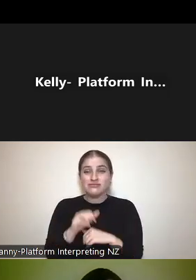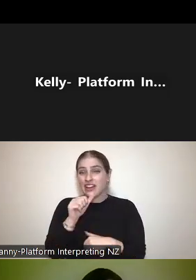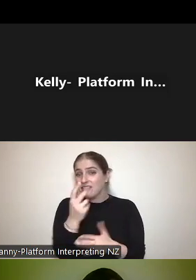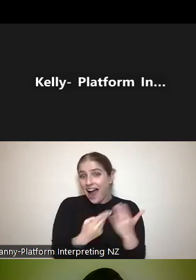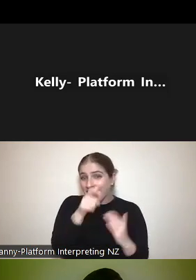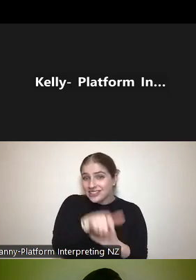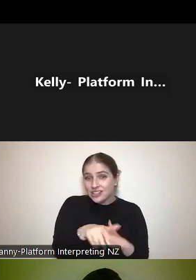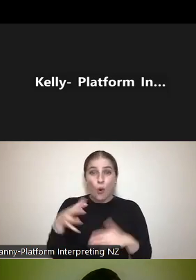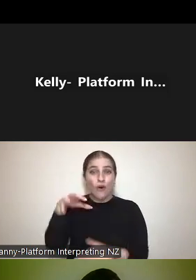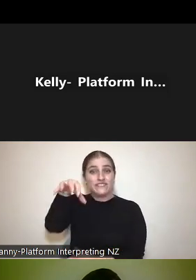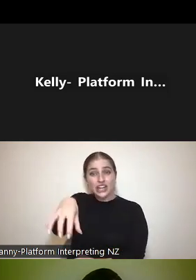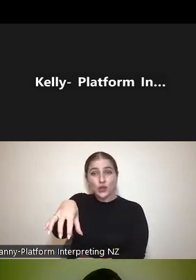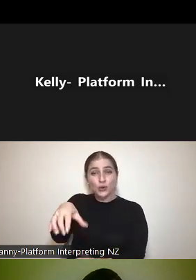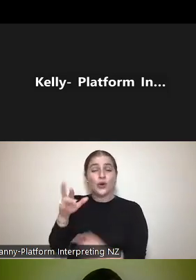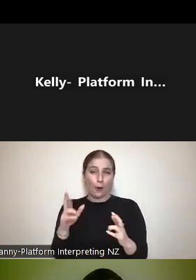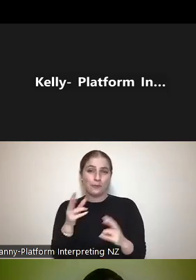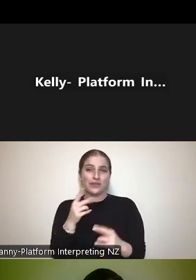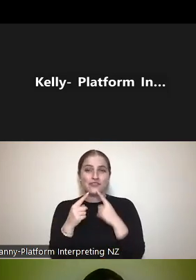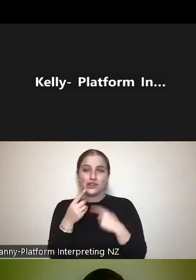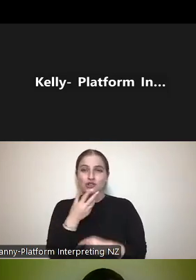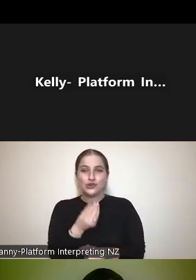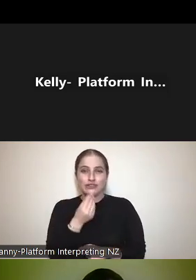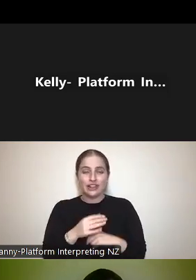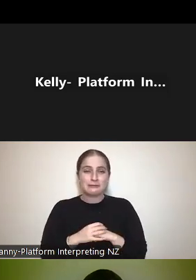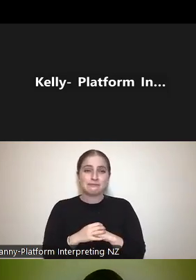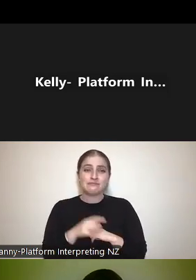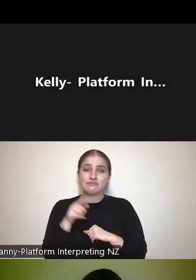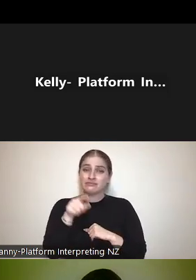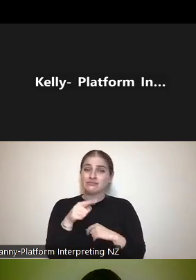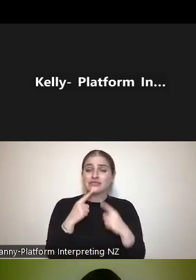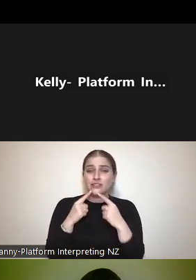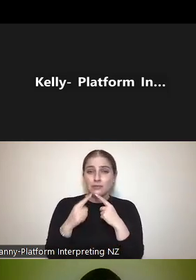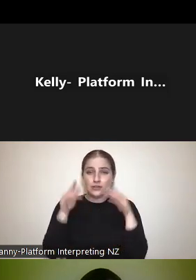So, this is this first section is focusing on pre-visit information.